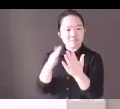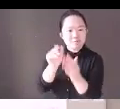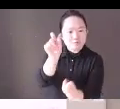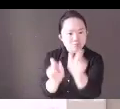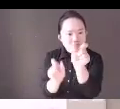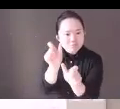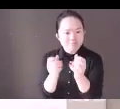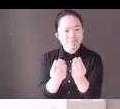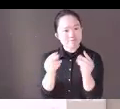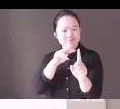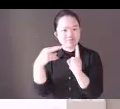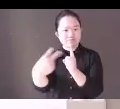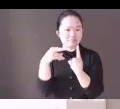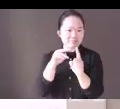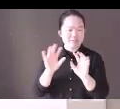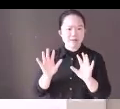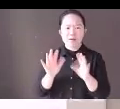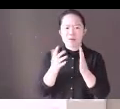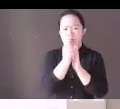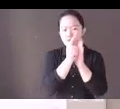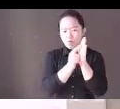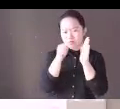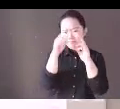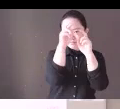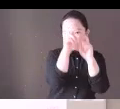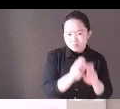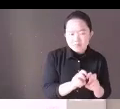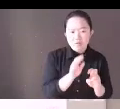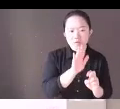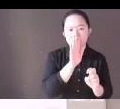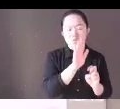of the legislation how they work so more the organizational aspect of this um and we are